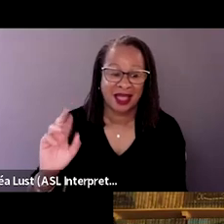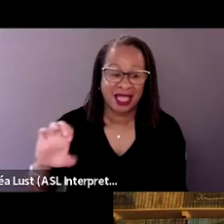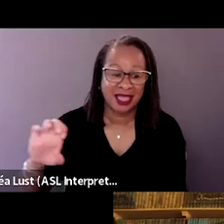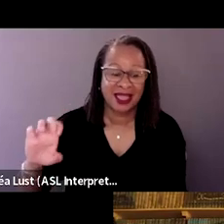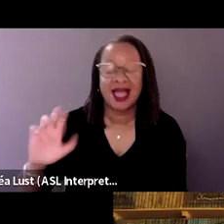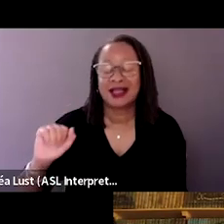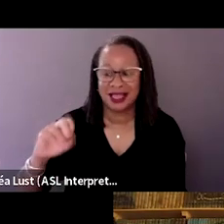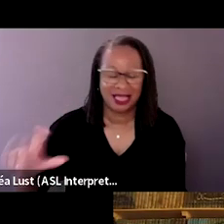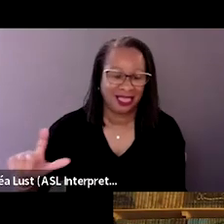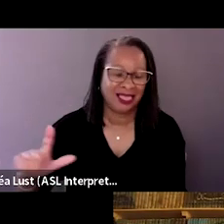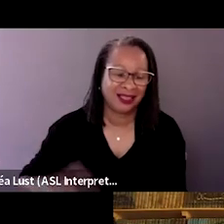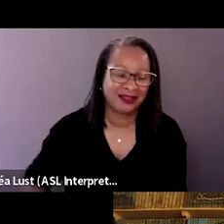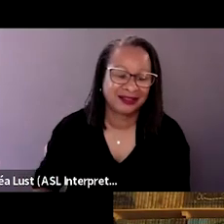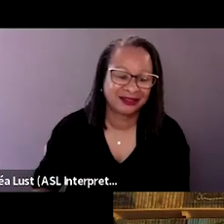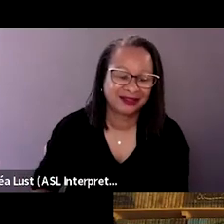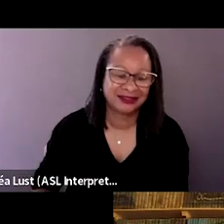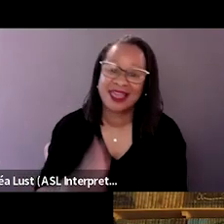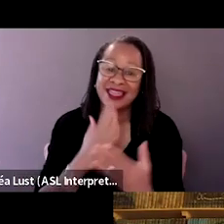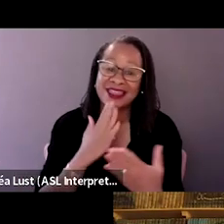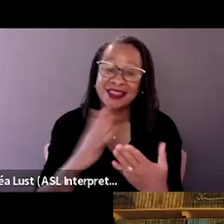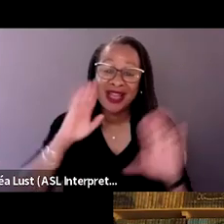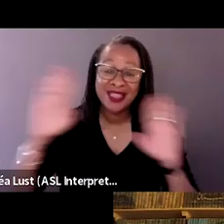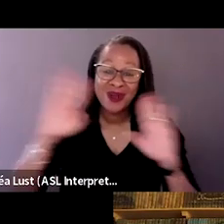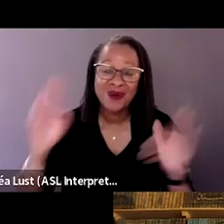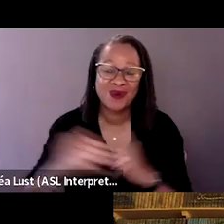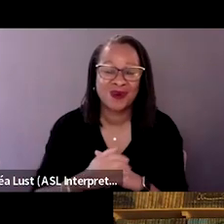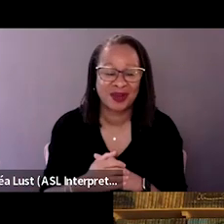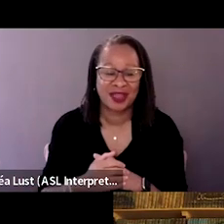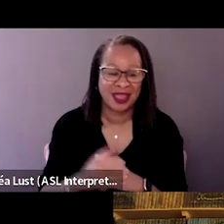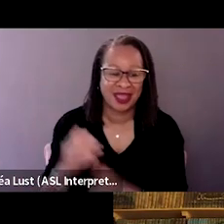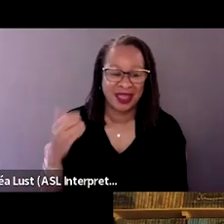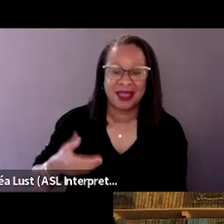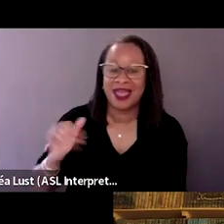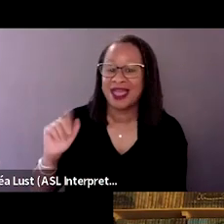Hi everyone. Thank you for hosting us. And my name is Adel Ksiksi.